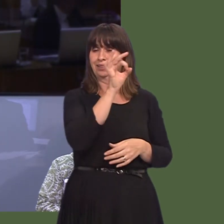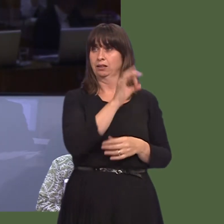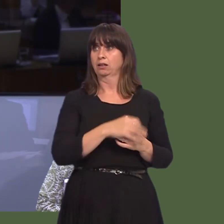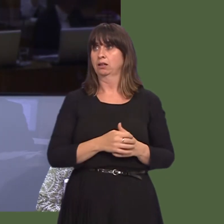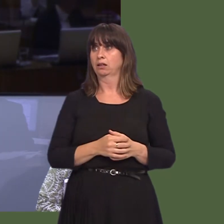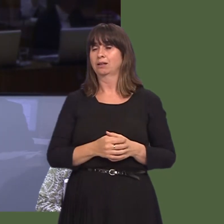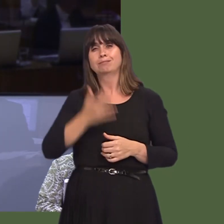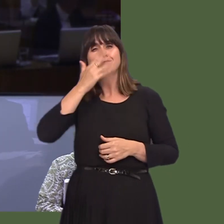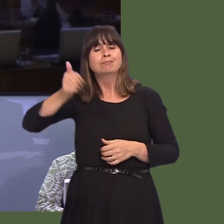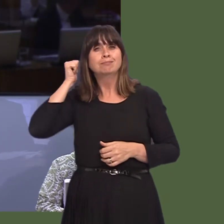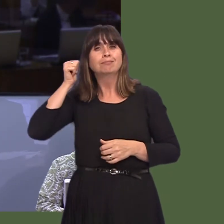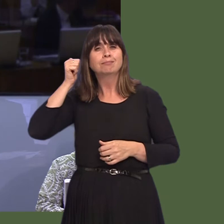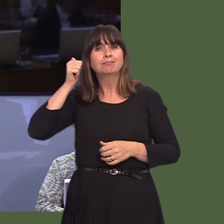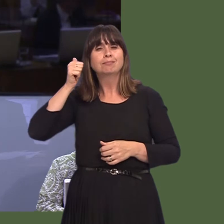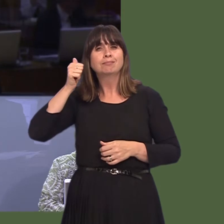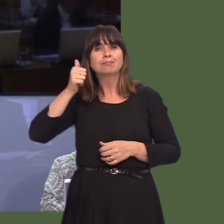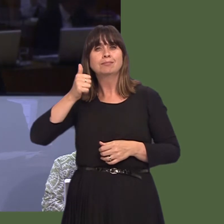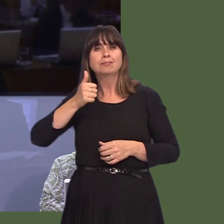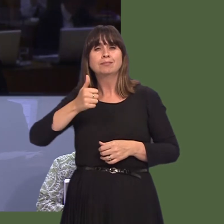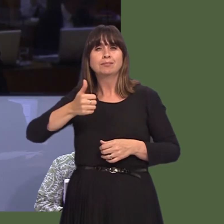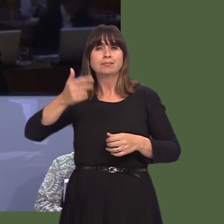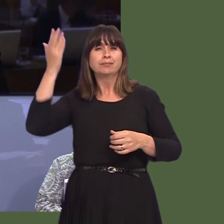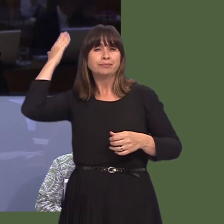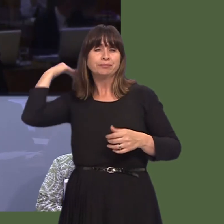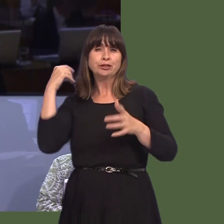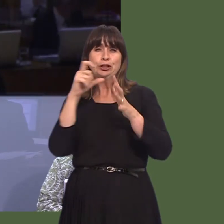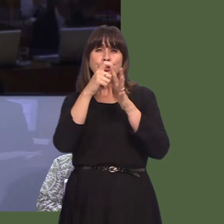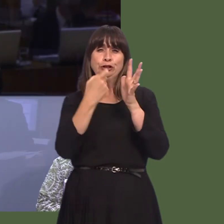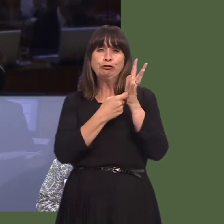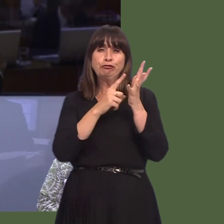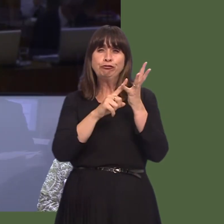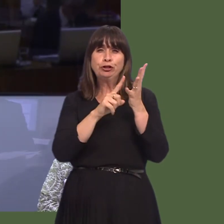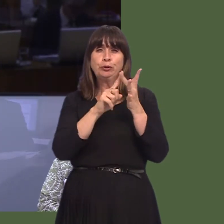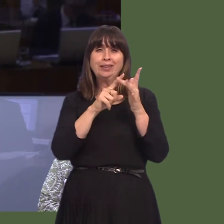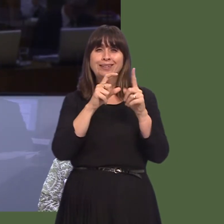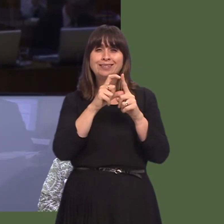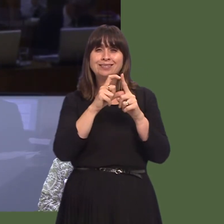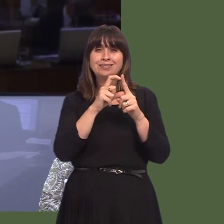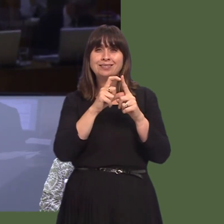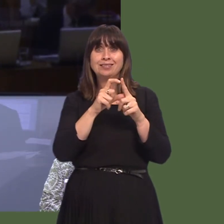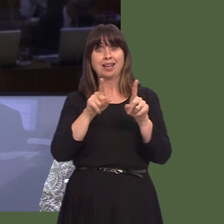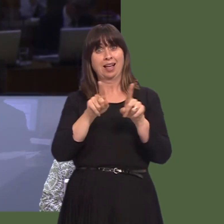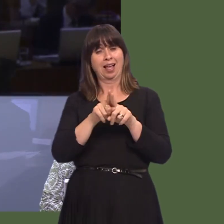was the Rome of the juridic world, the fact that it was on the Roman imperial trading